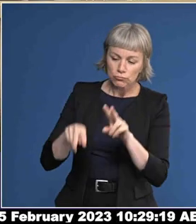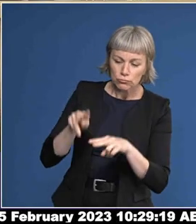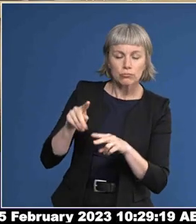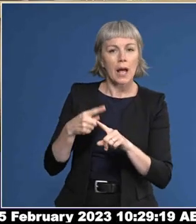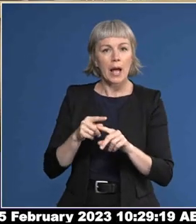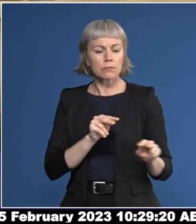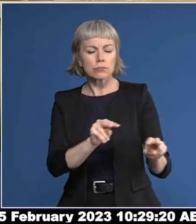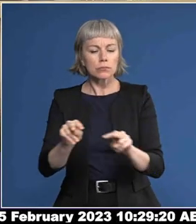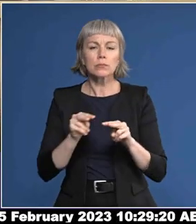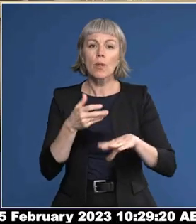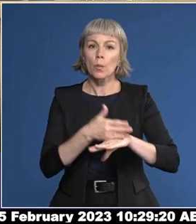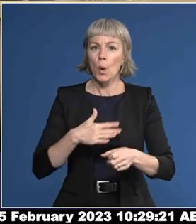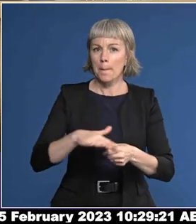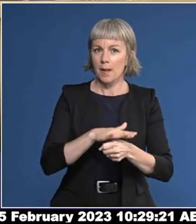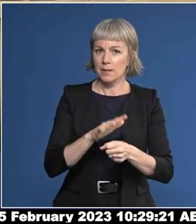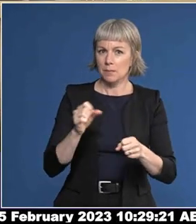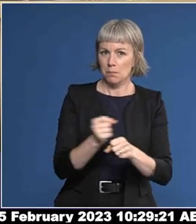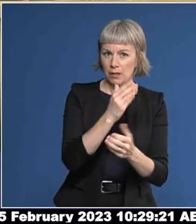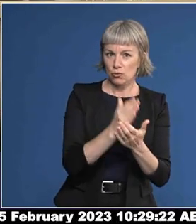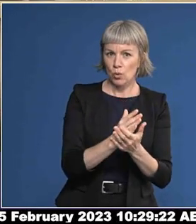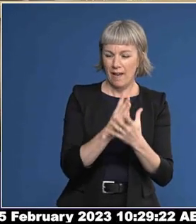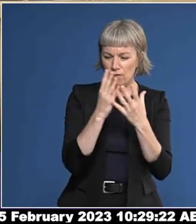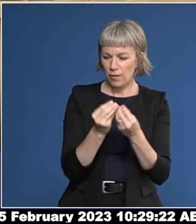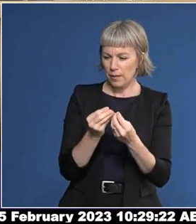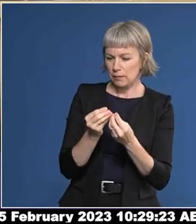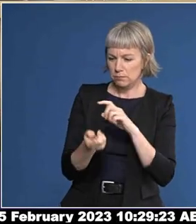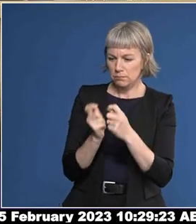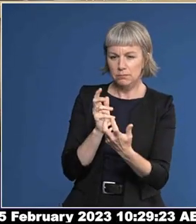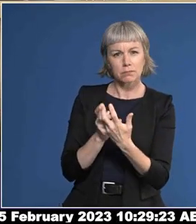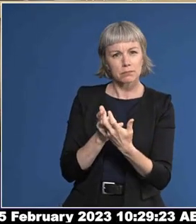we are putting in place the appropriate reasonable adjustments - the same process